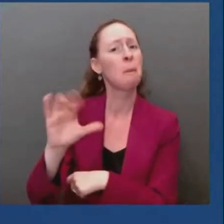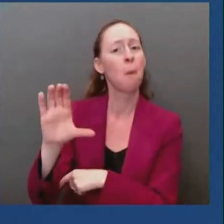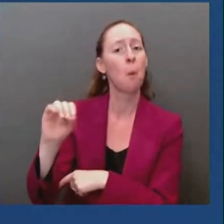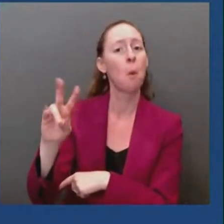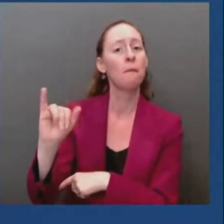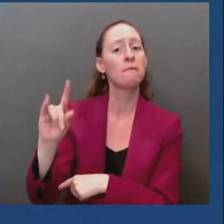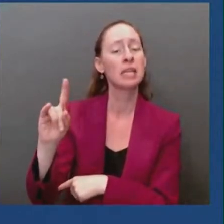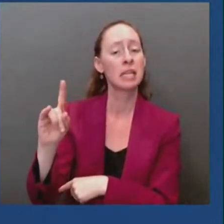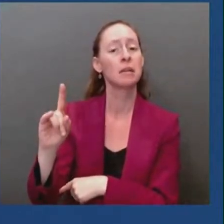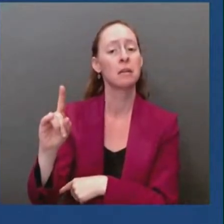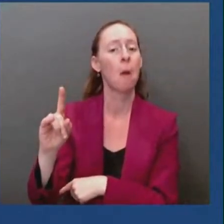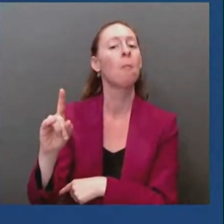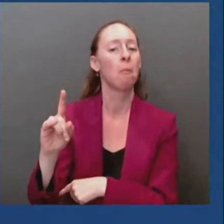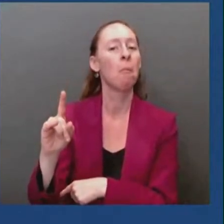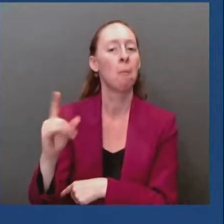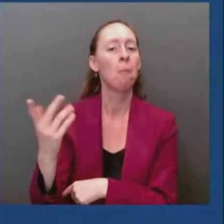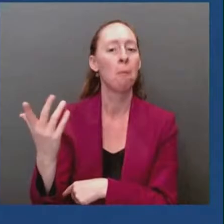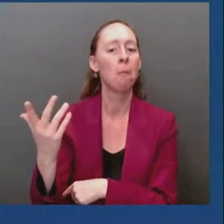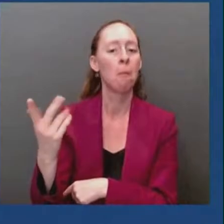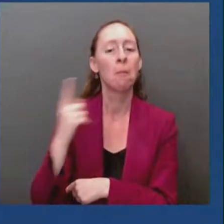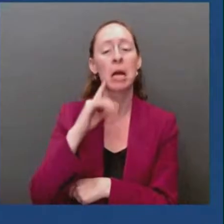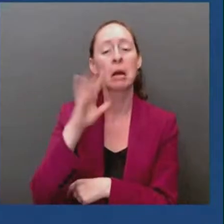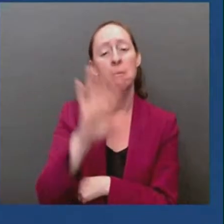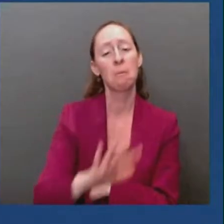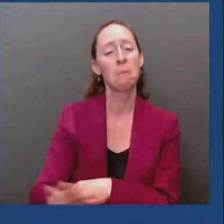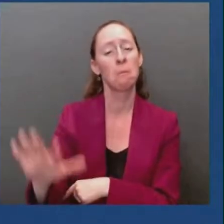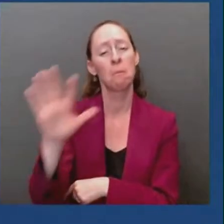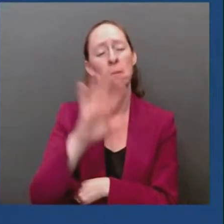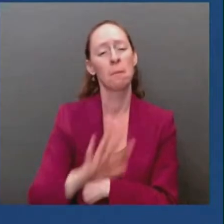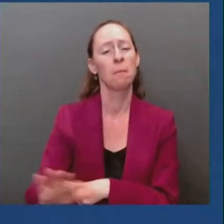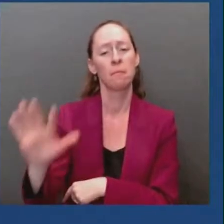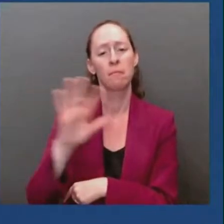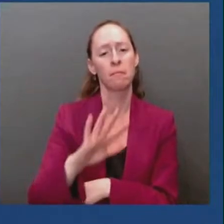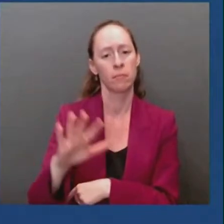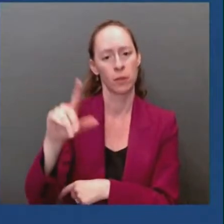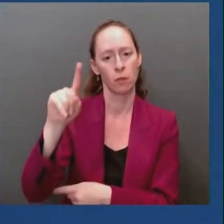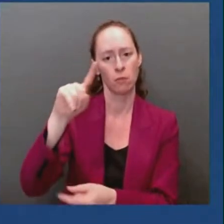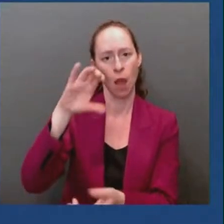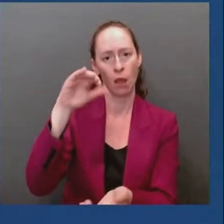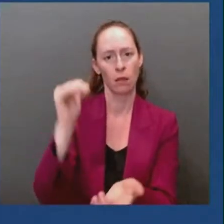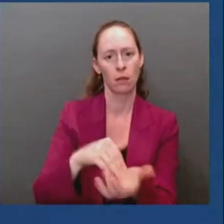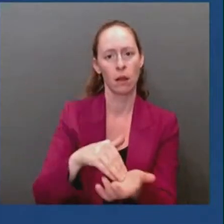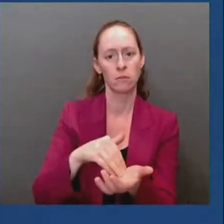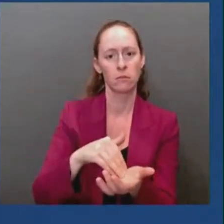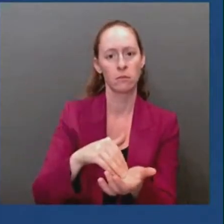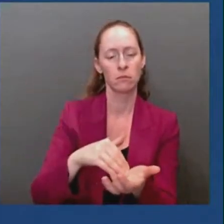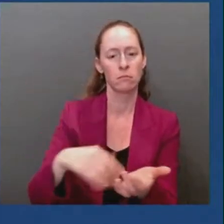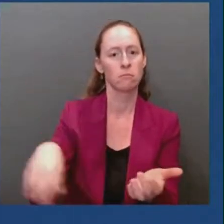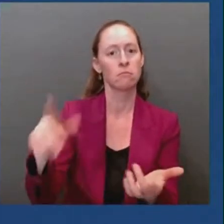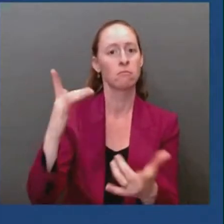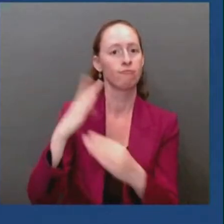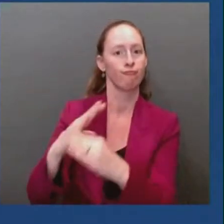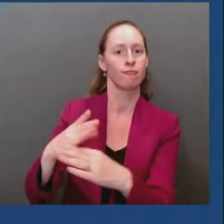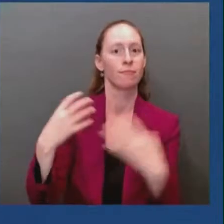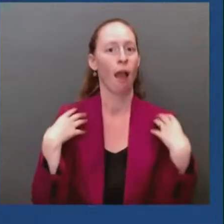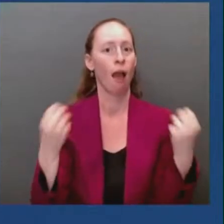IN TERMS OF REJECTIONS, WE KNOW